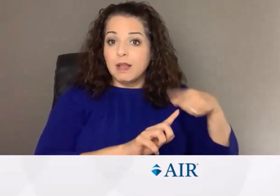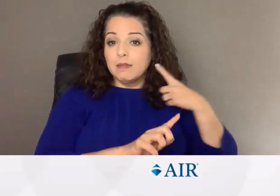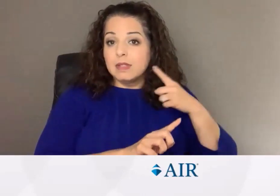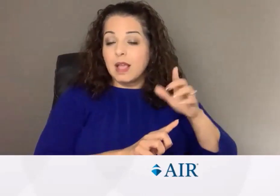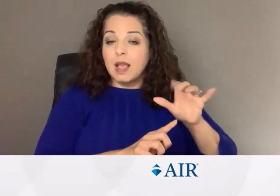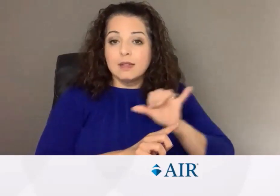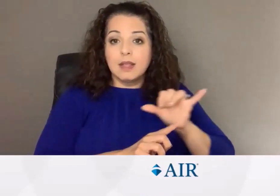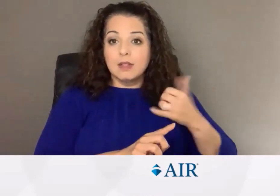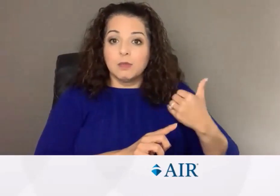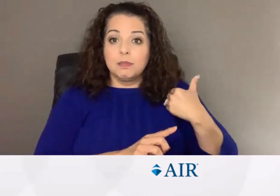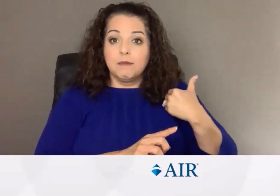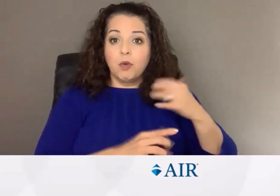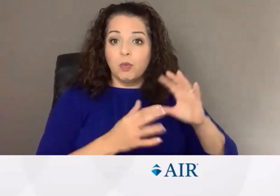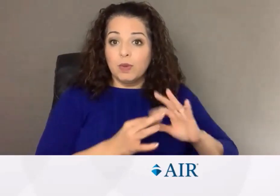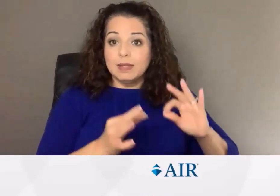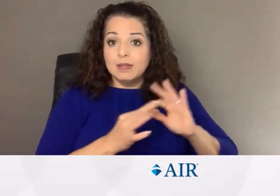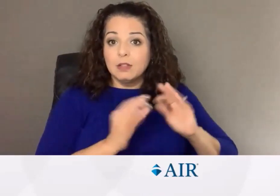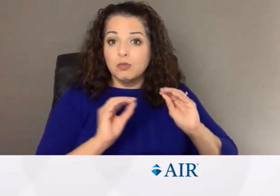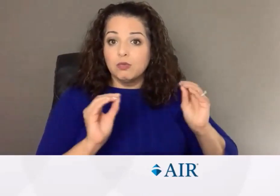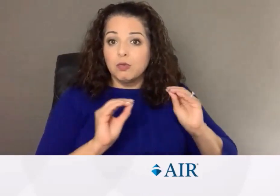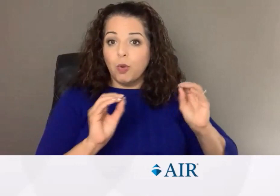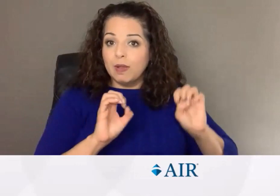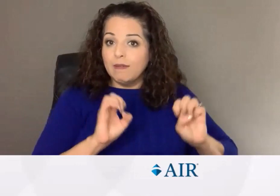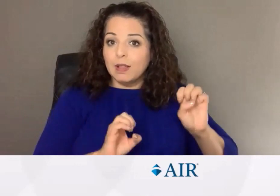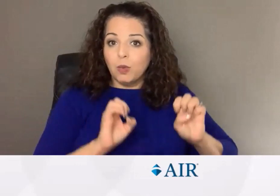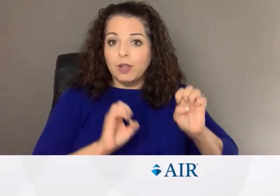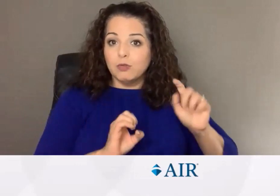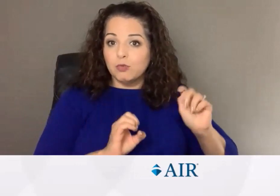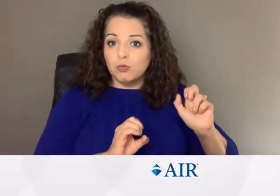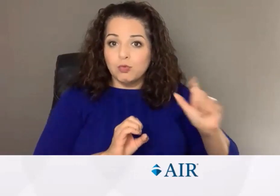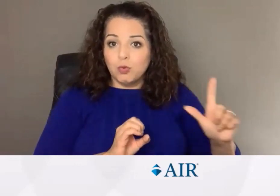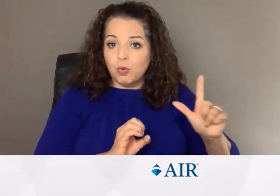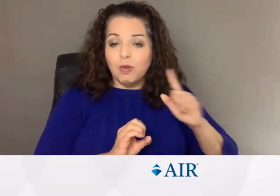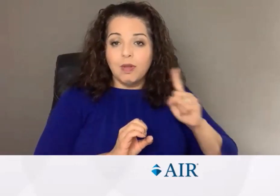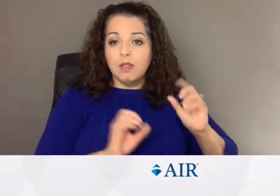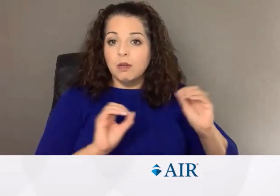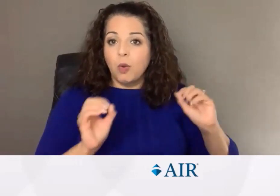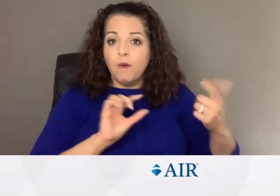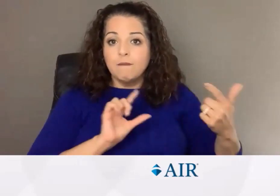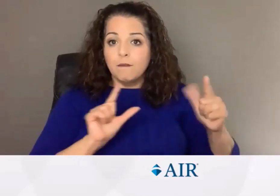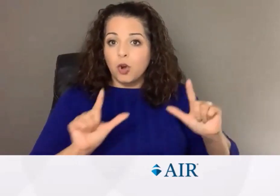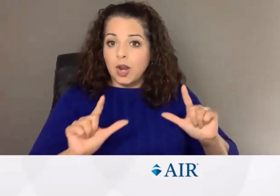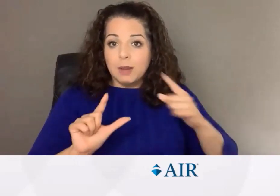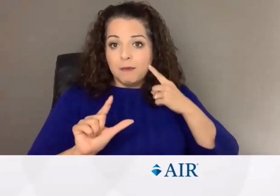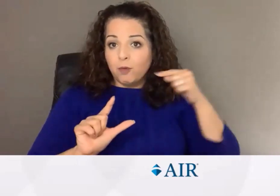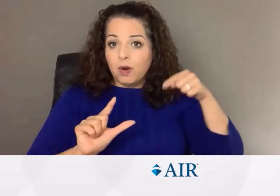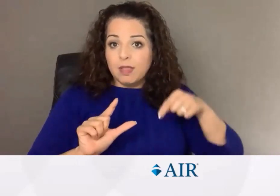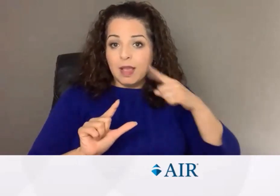there is no evaluation tool or evaluation framework for knowledge brokering competencies or role.